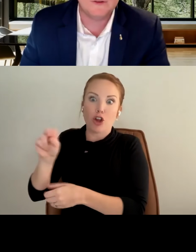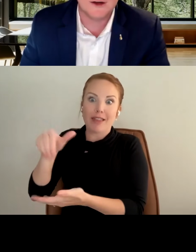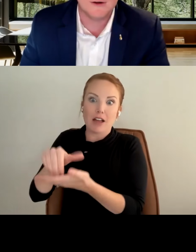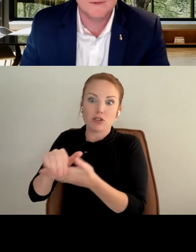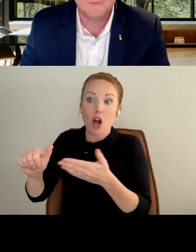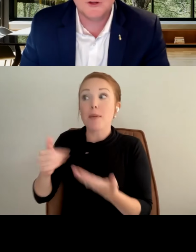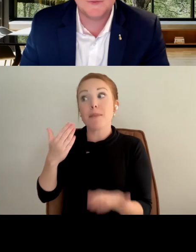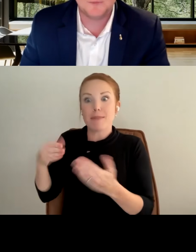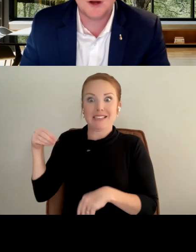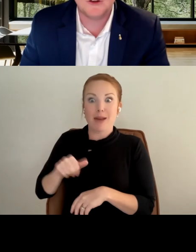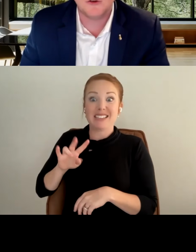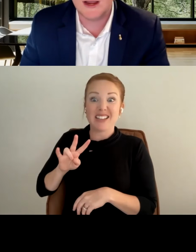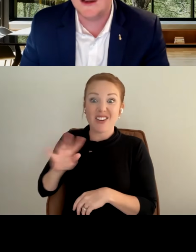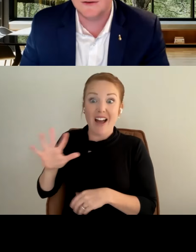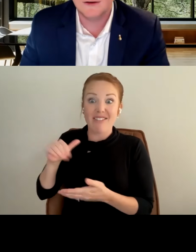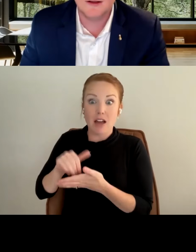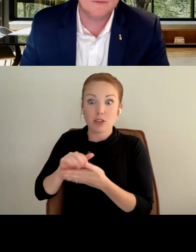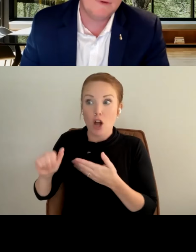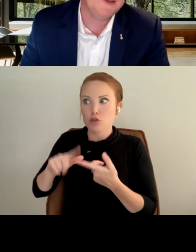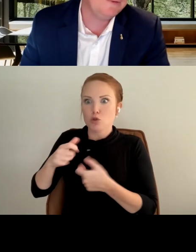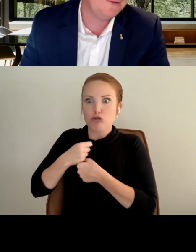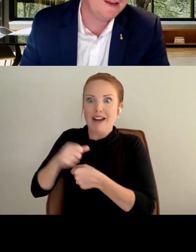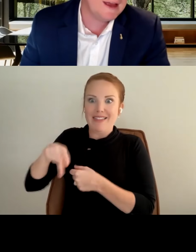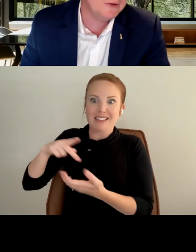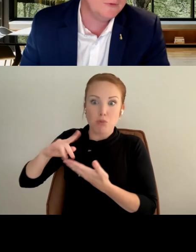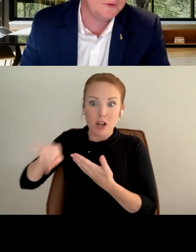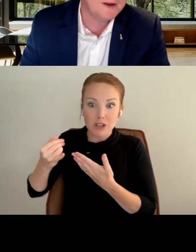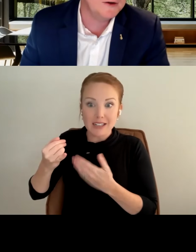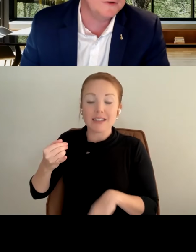this year to get this project created. Well, we've saved fifteen thousand over three years,